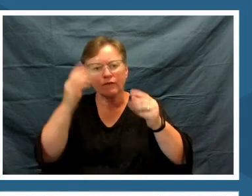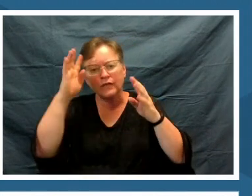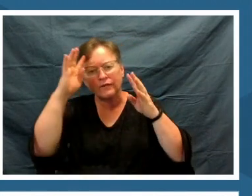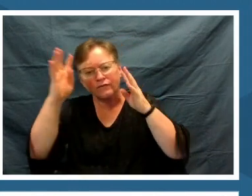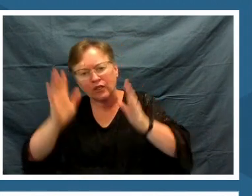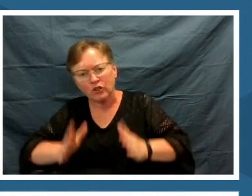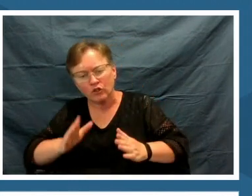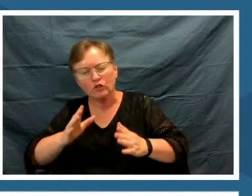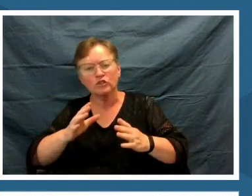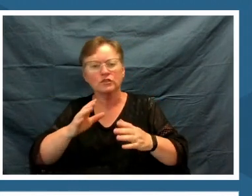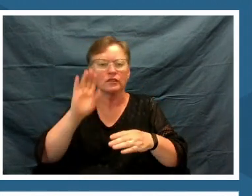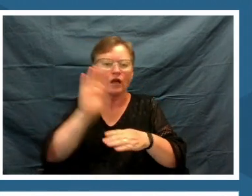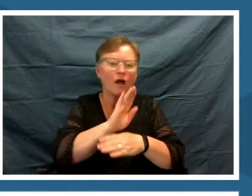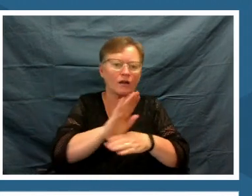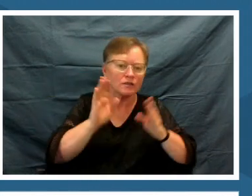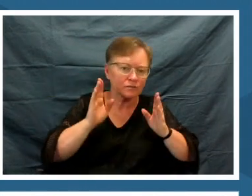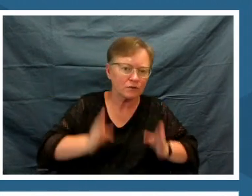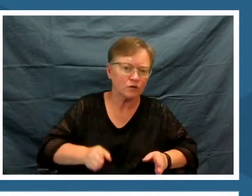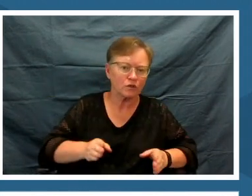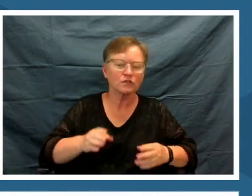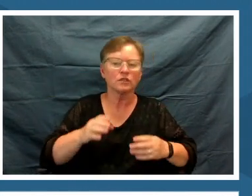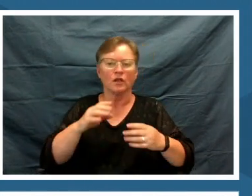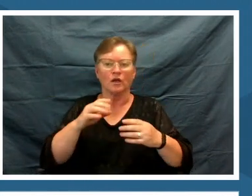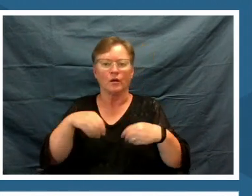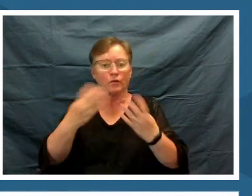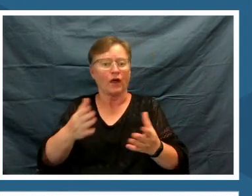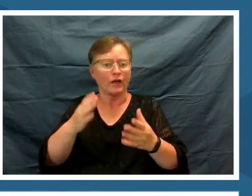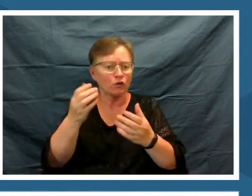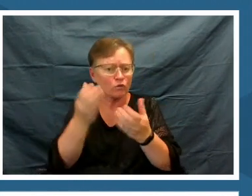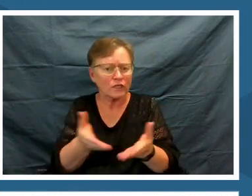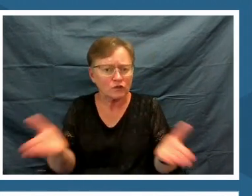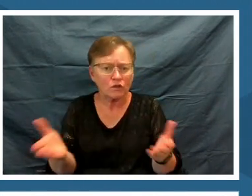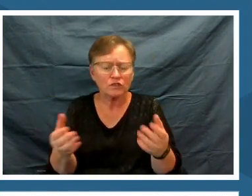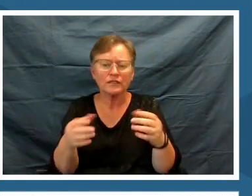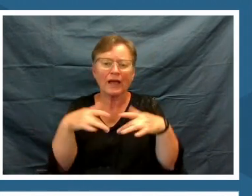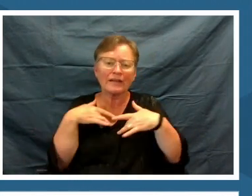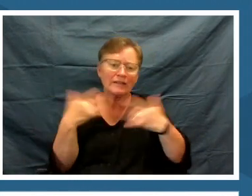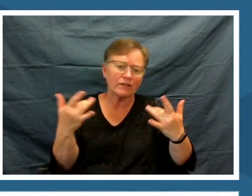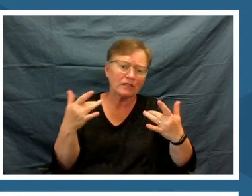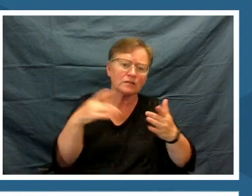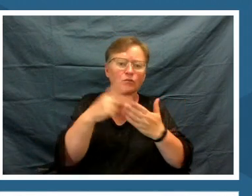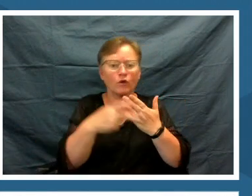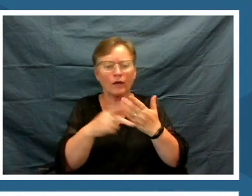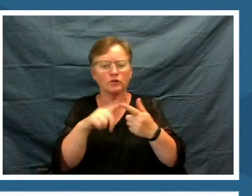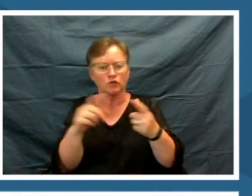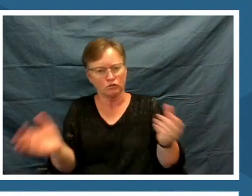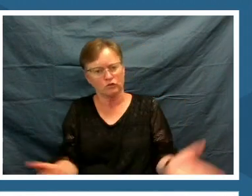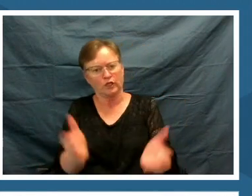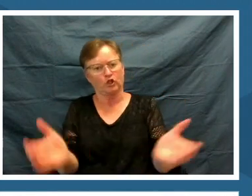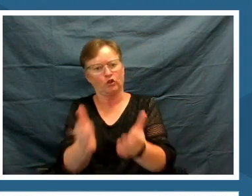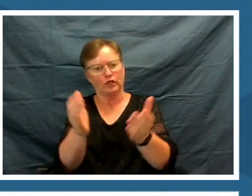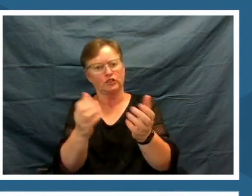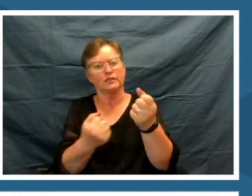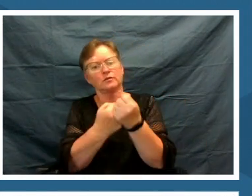the resources the programs the activities to support and encourage and encourage student creativity and